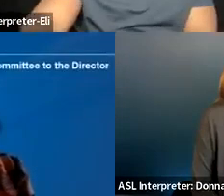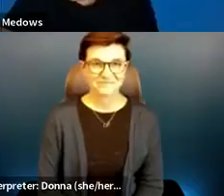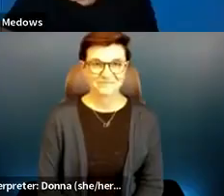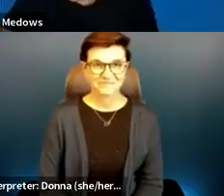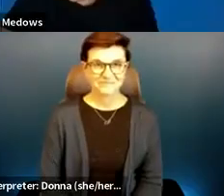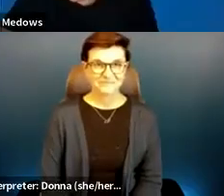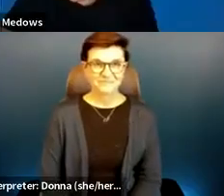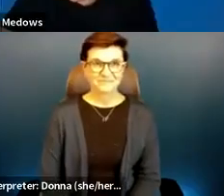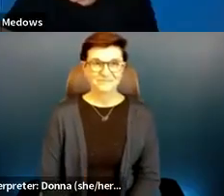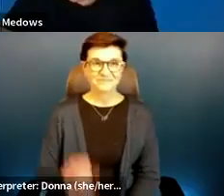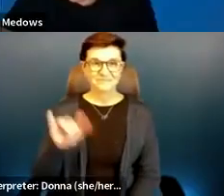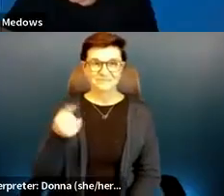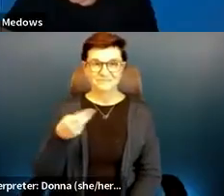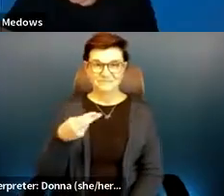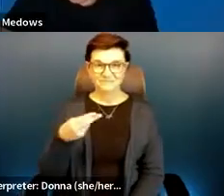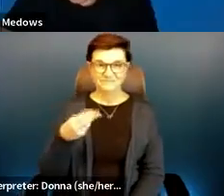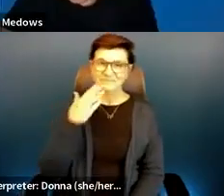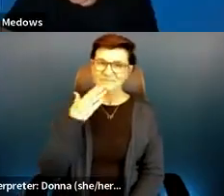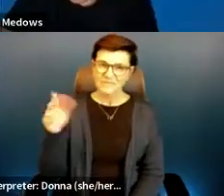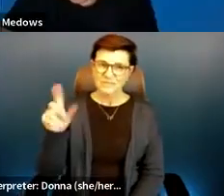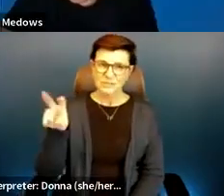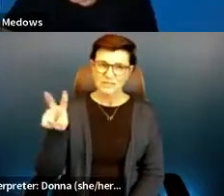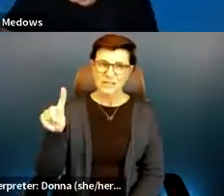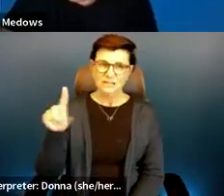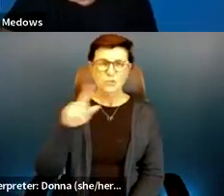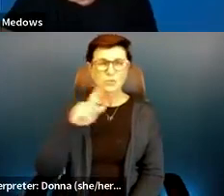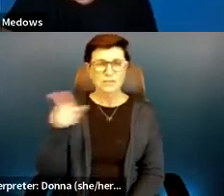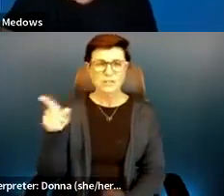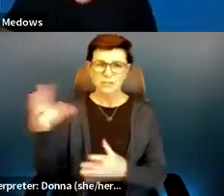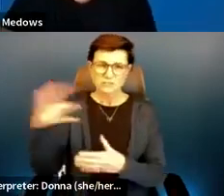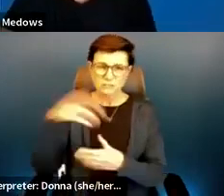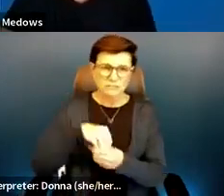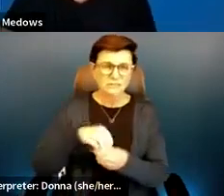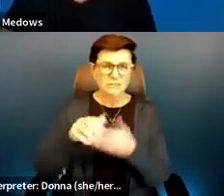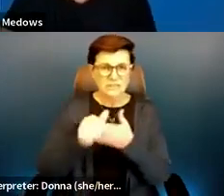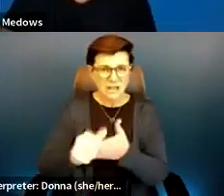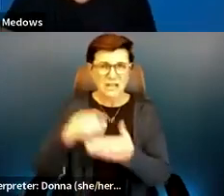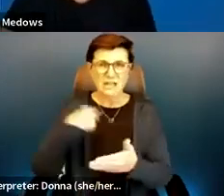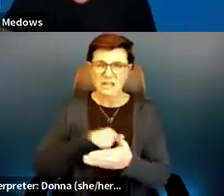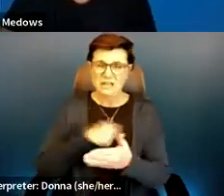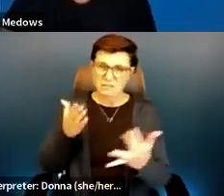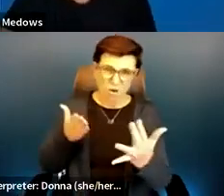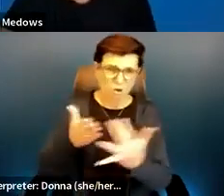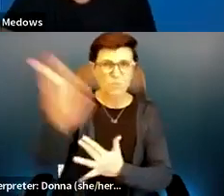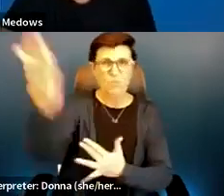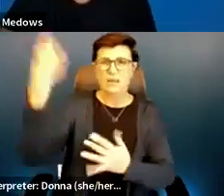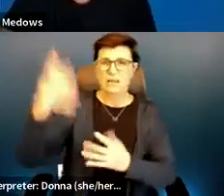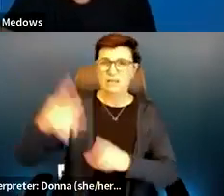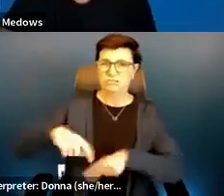Well, thank you, and thanks to you, David, for your guidance throughout the whole process, and a special thanks to Dr. Haury for really organizing